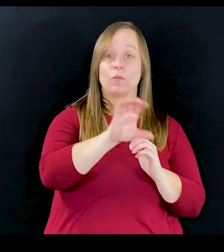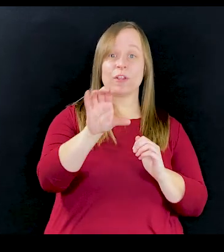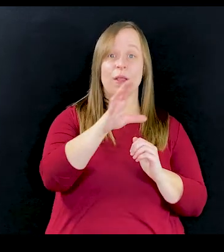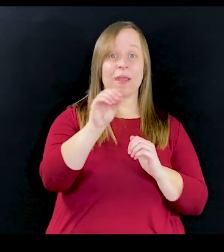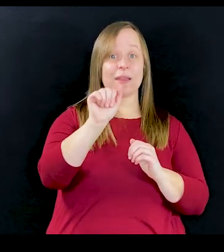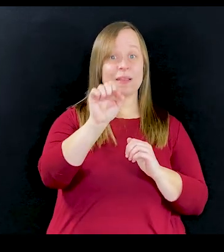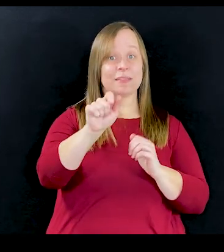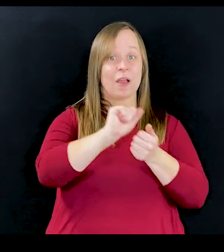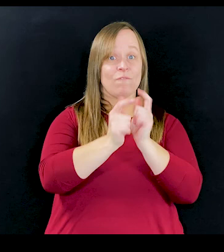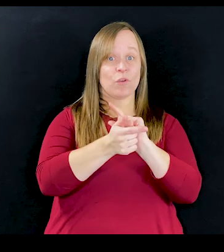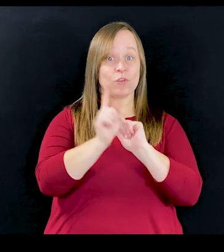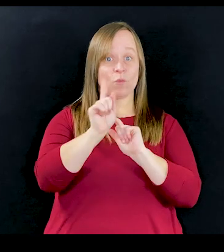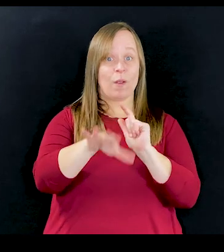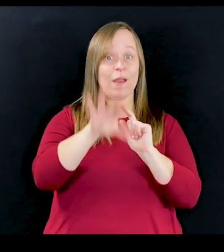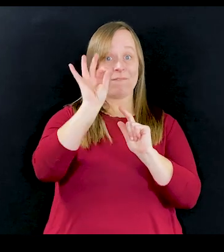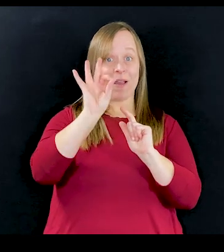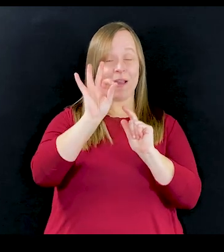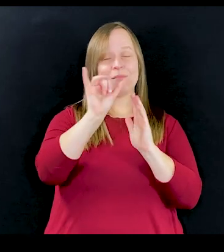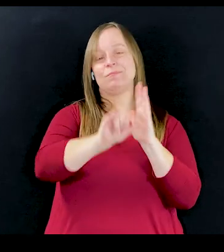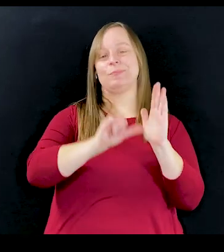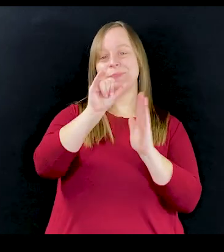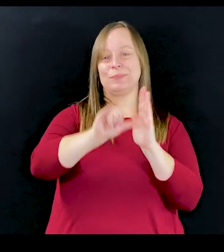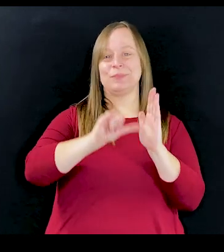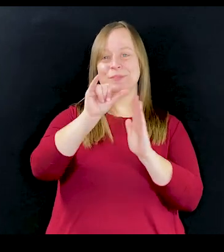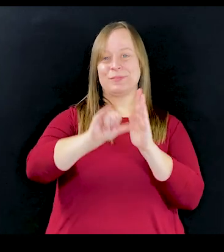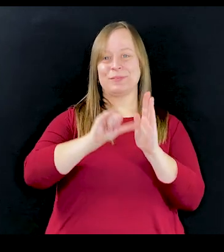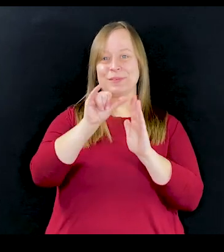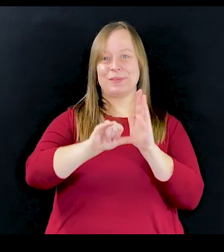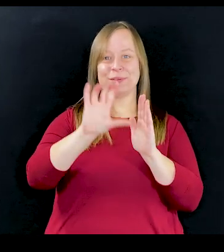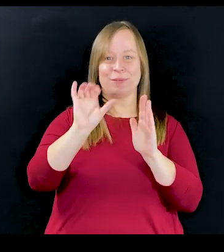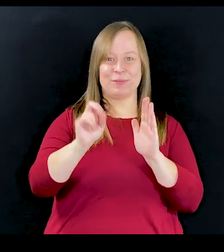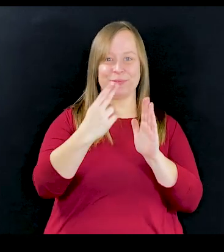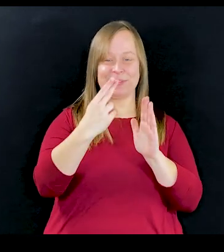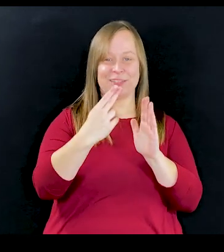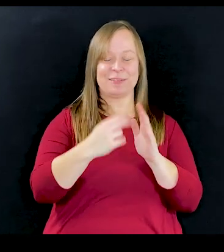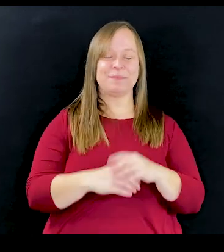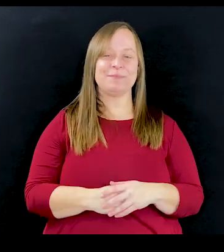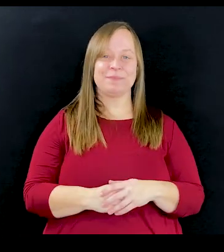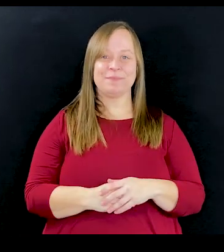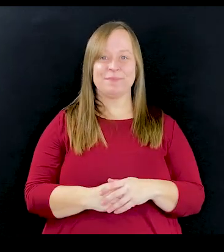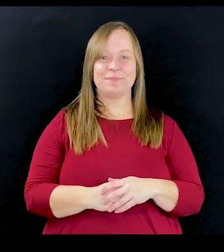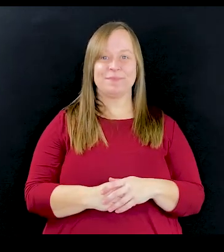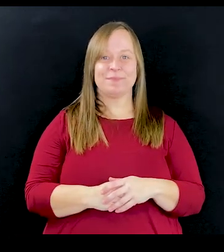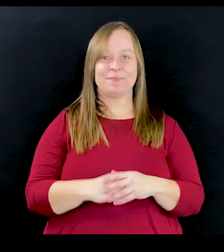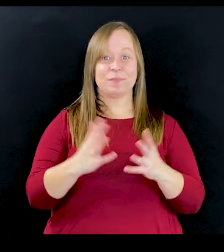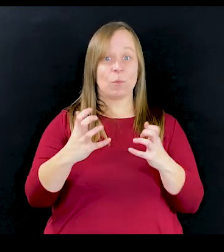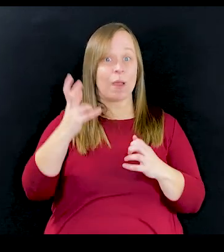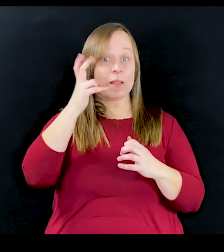The closed captioned and ASL version of this podcast is available on our YouTube channel.